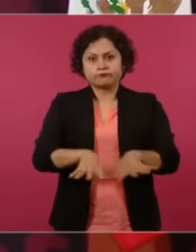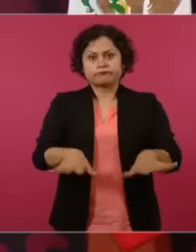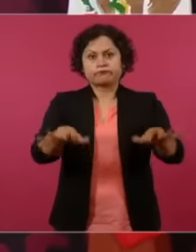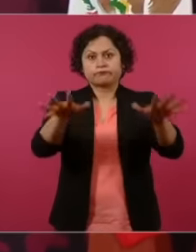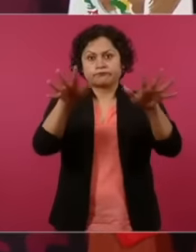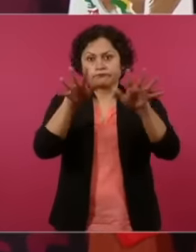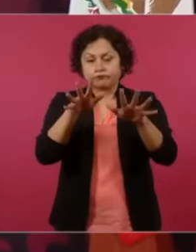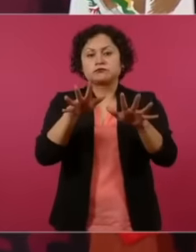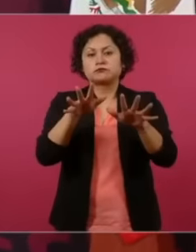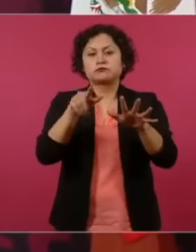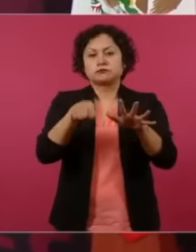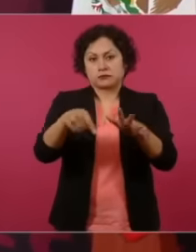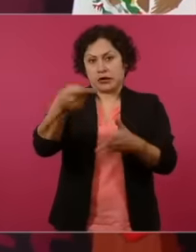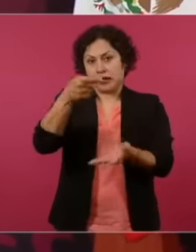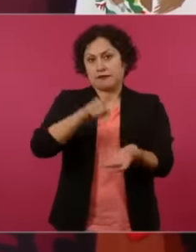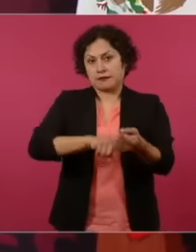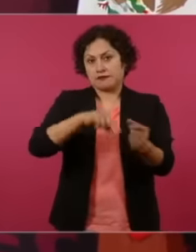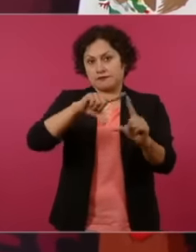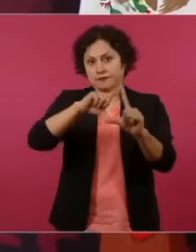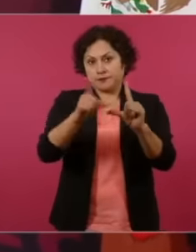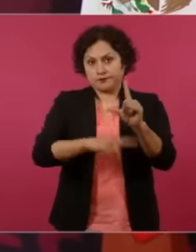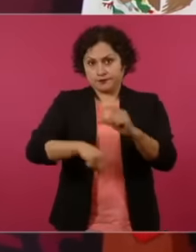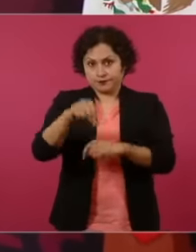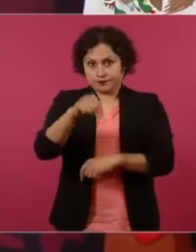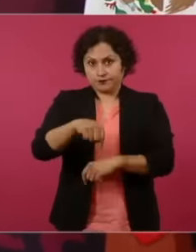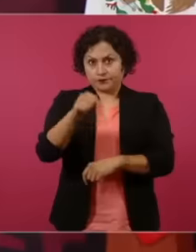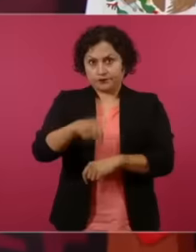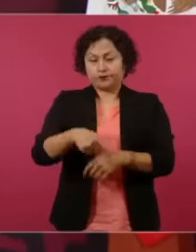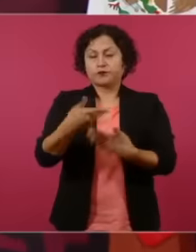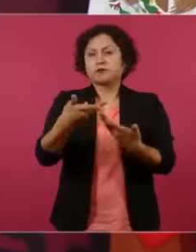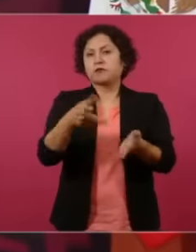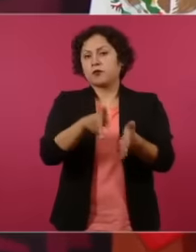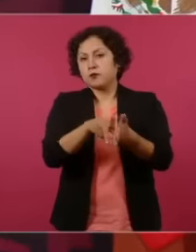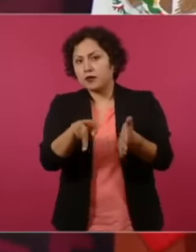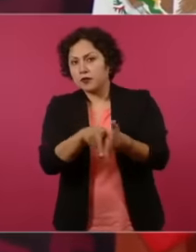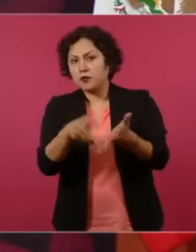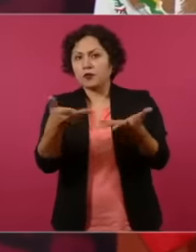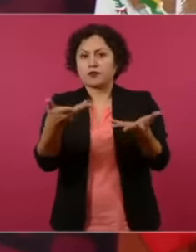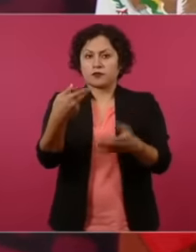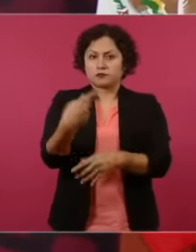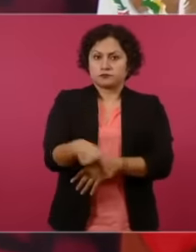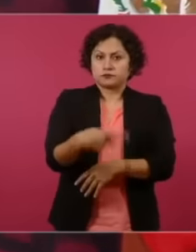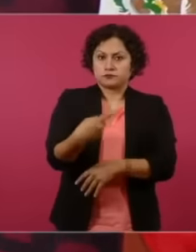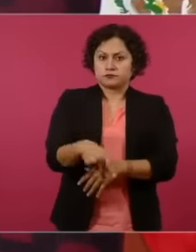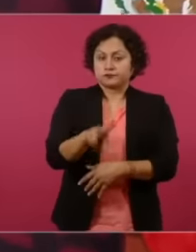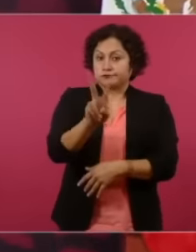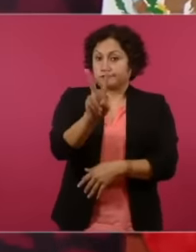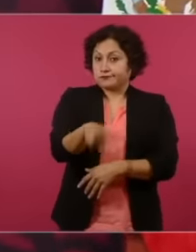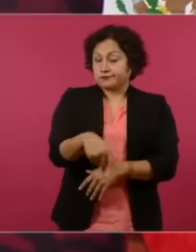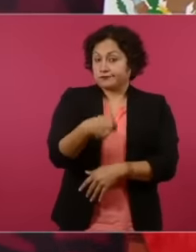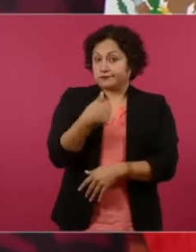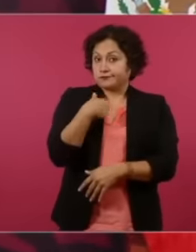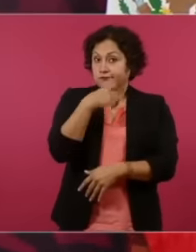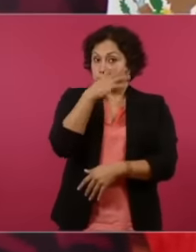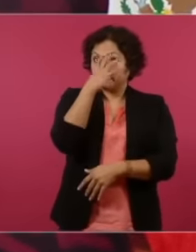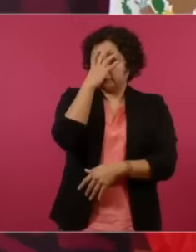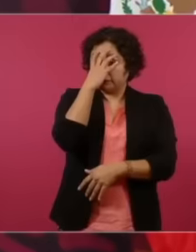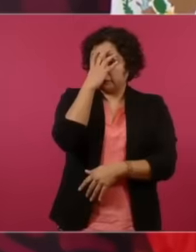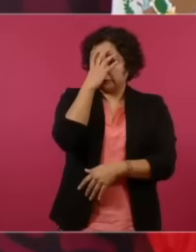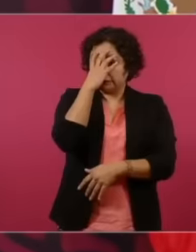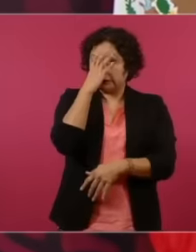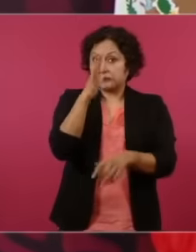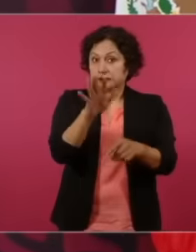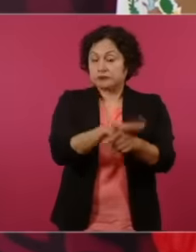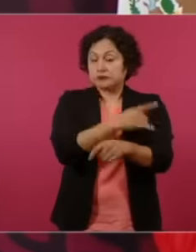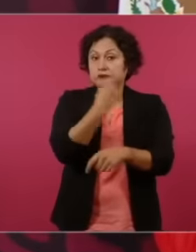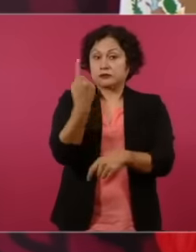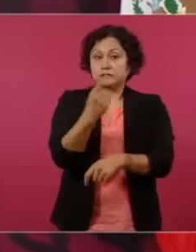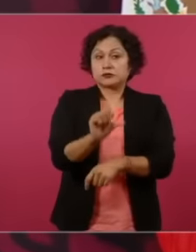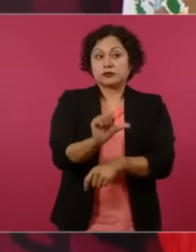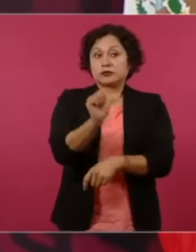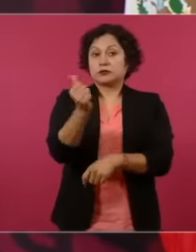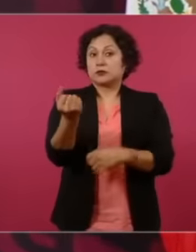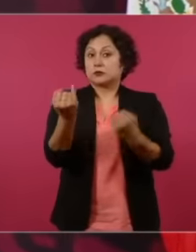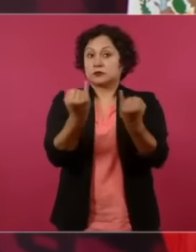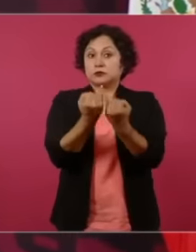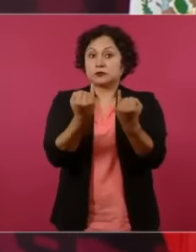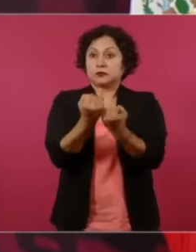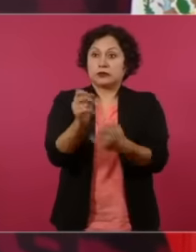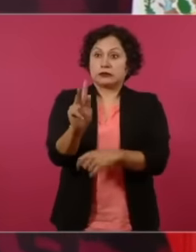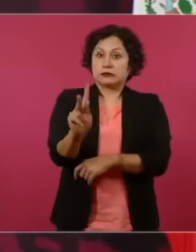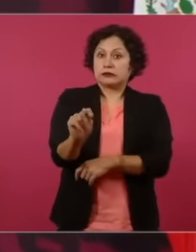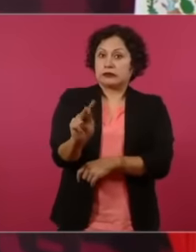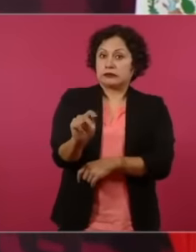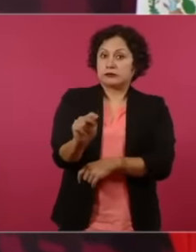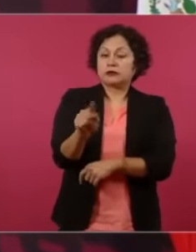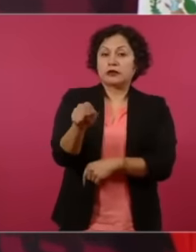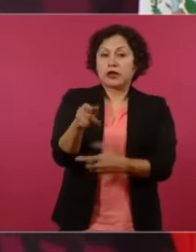eh national newspapers it makes me sad eh to say that television stations that did non